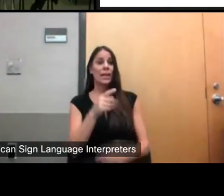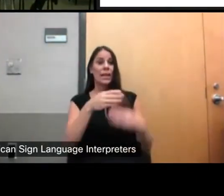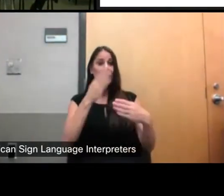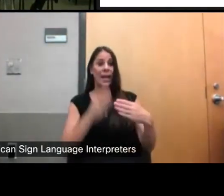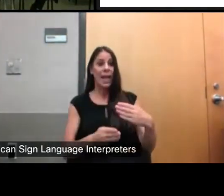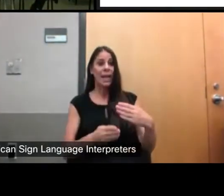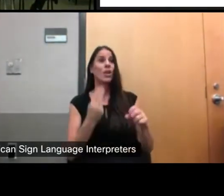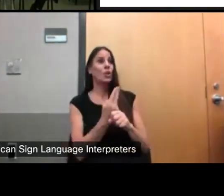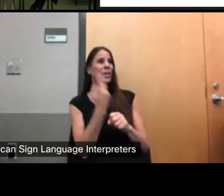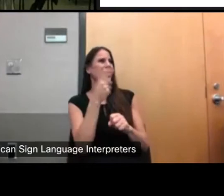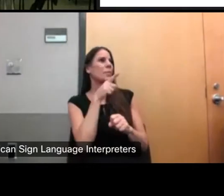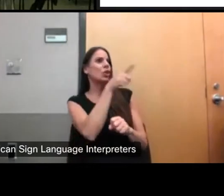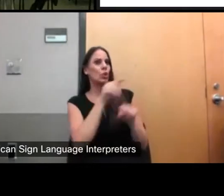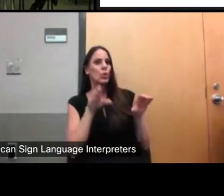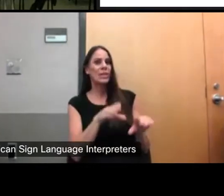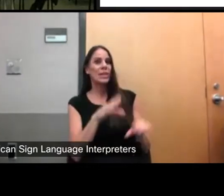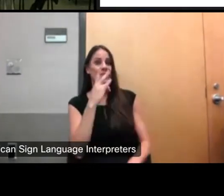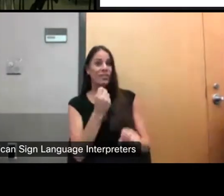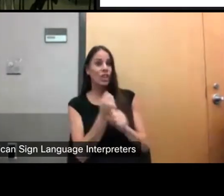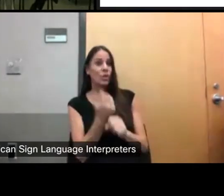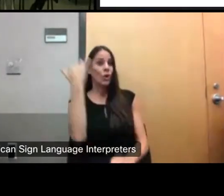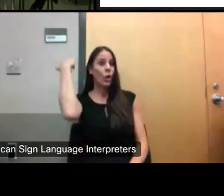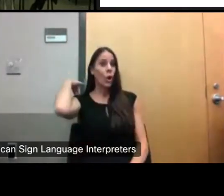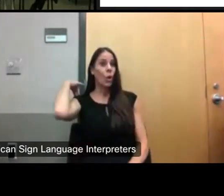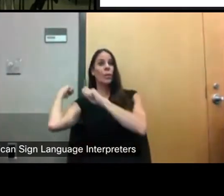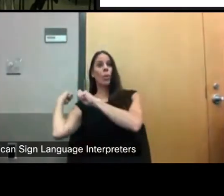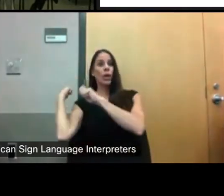you had done 7 or 8 years ago, and pulling it forward and it's still incredibly relevant